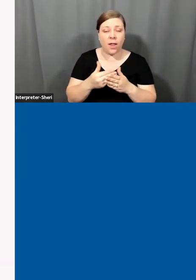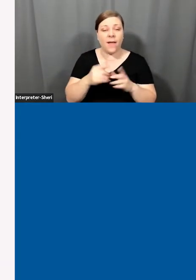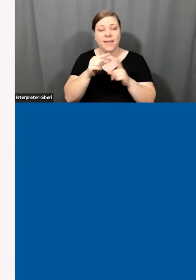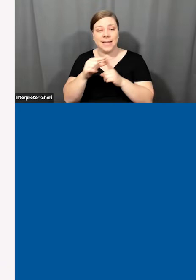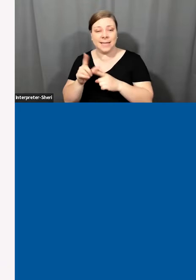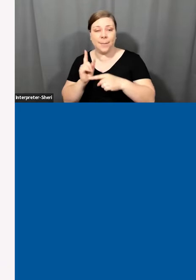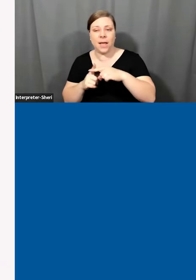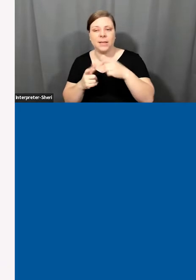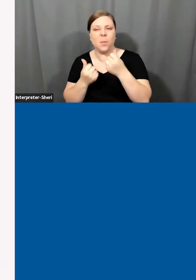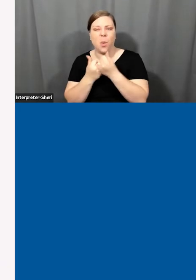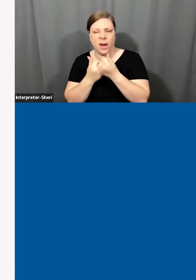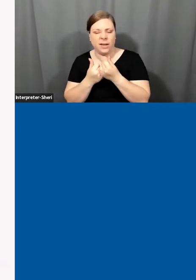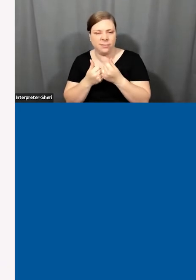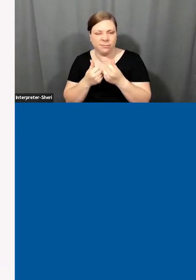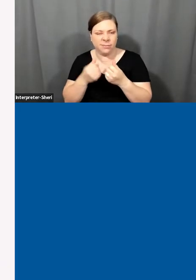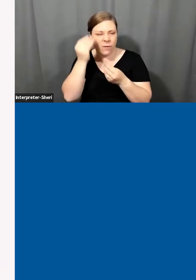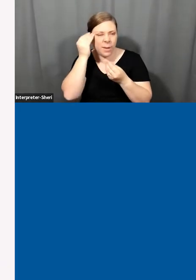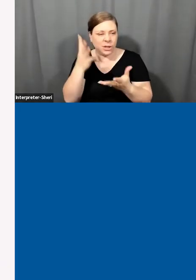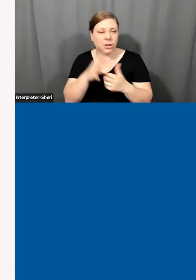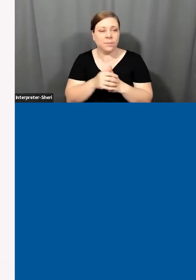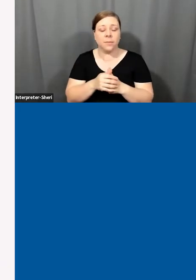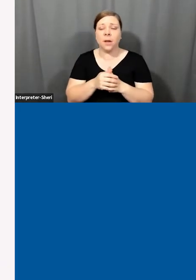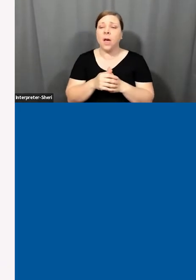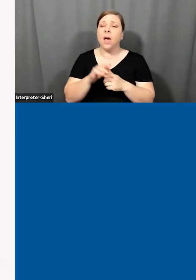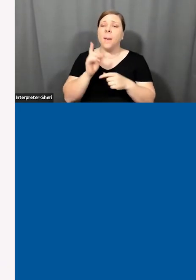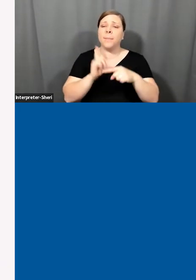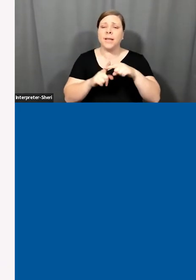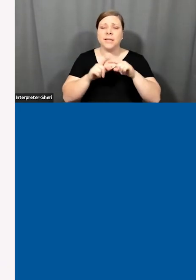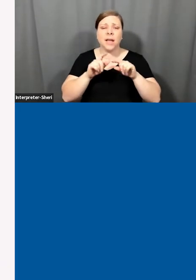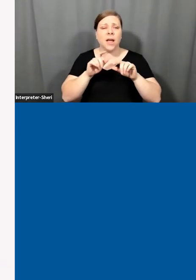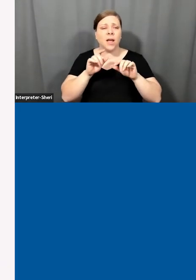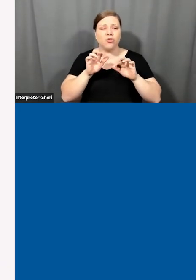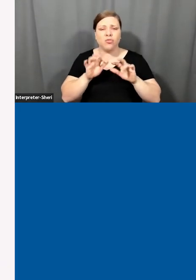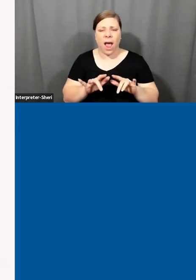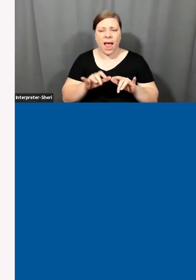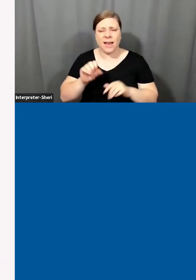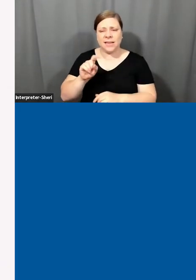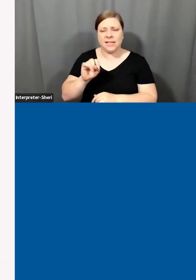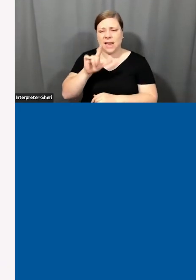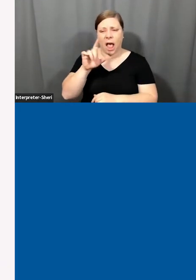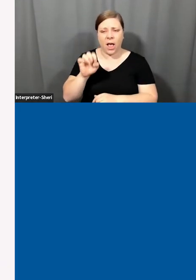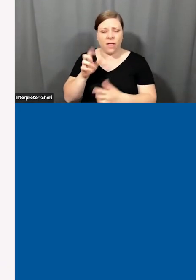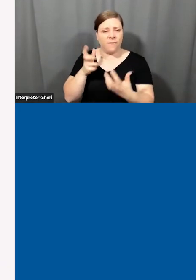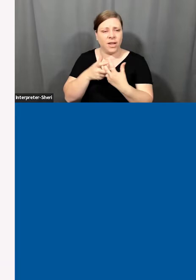Finally, write in a style that's comfortable for you. Descriptions can be short, blunt, very descriptive,